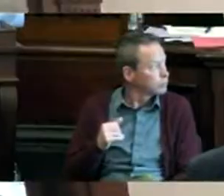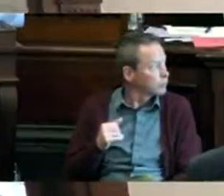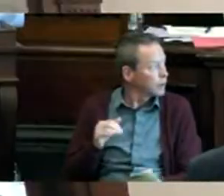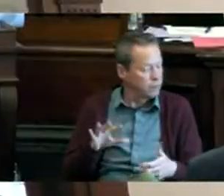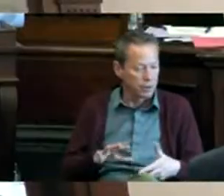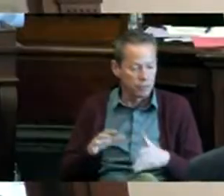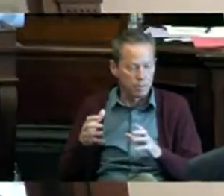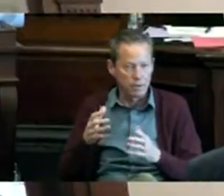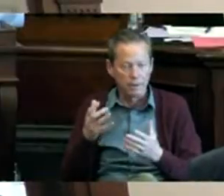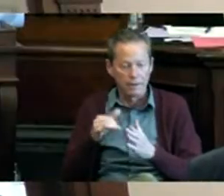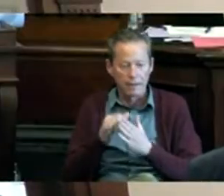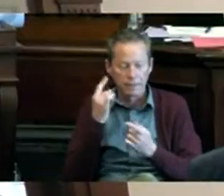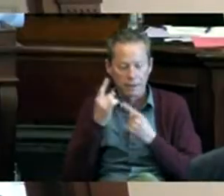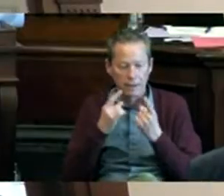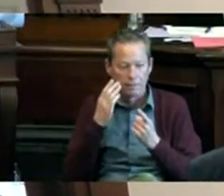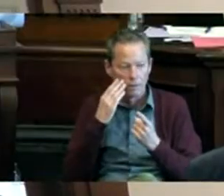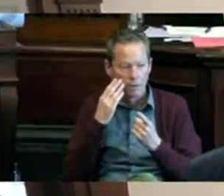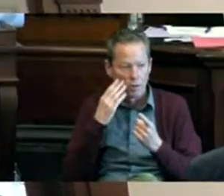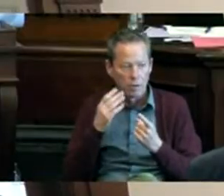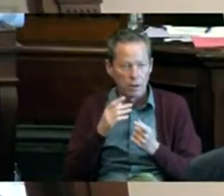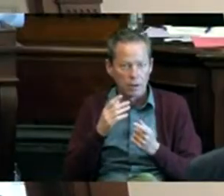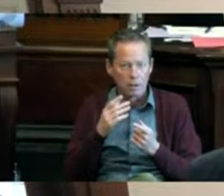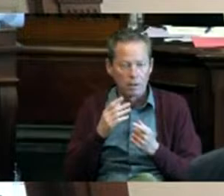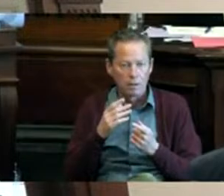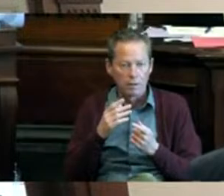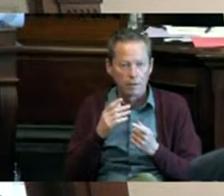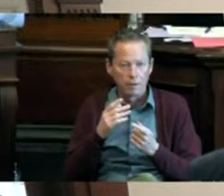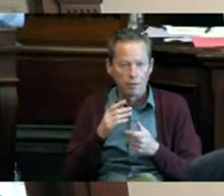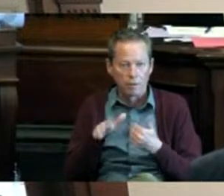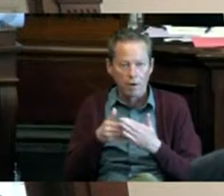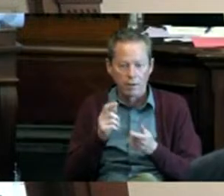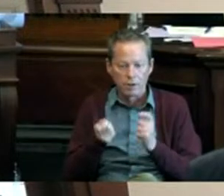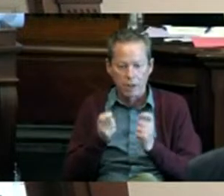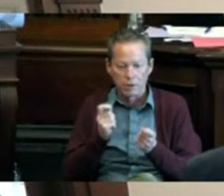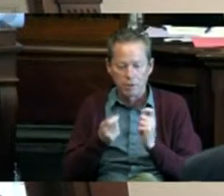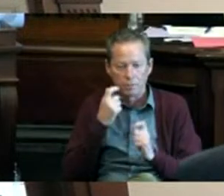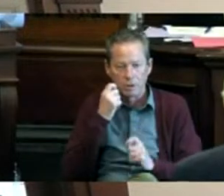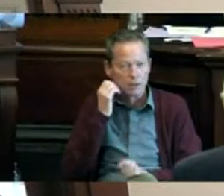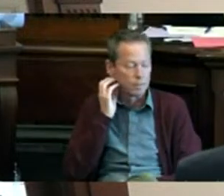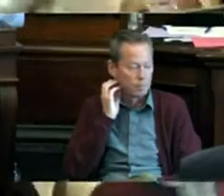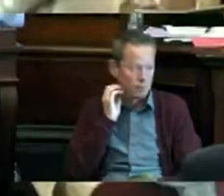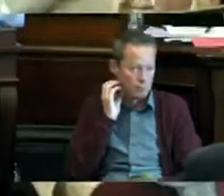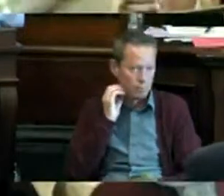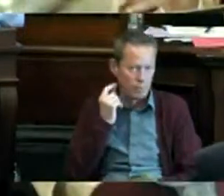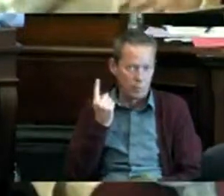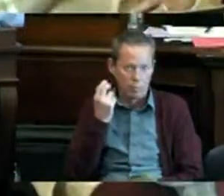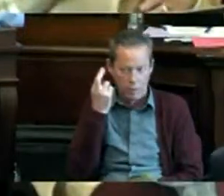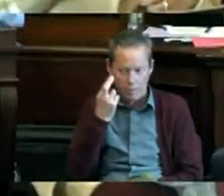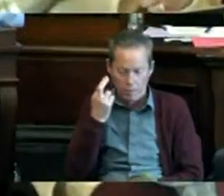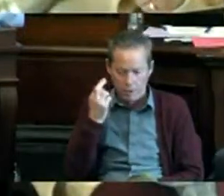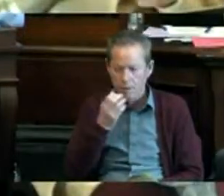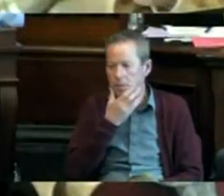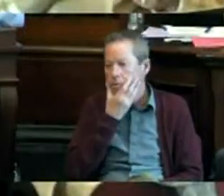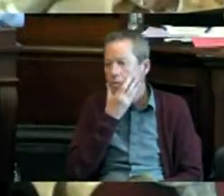we have less disruption than otherwise would be the case. Yeah, it was the disruption. I was thinking of knowing that